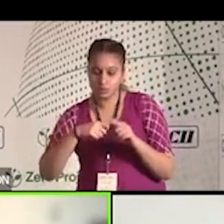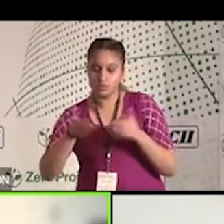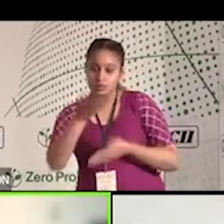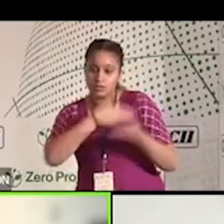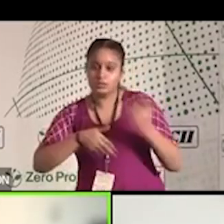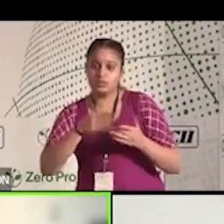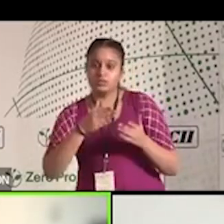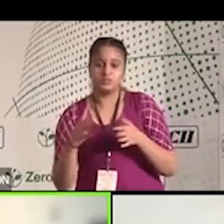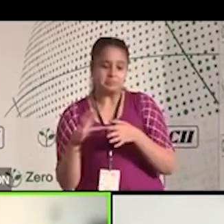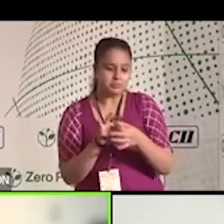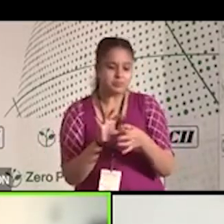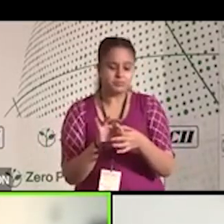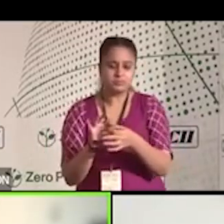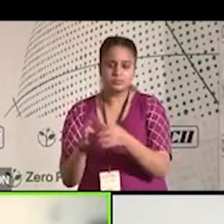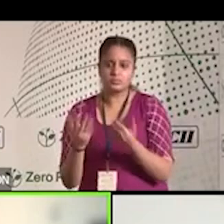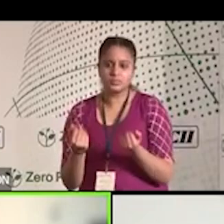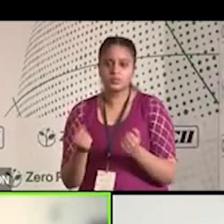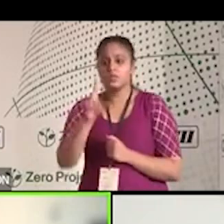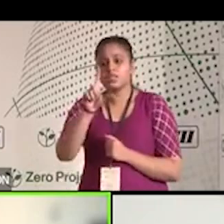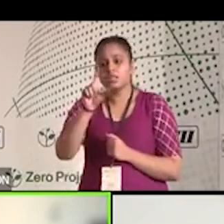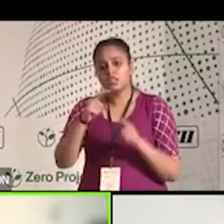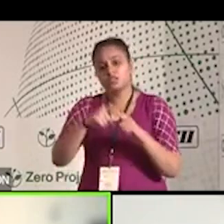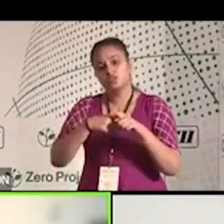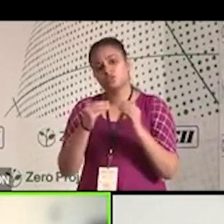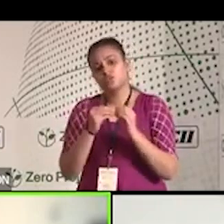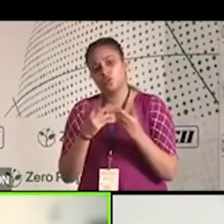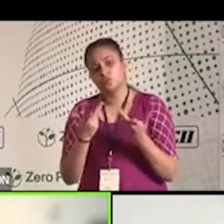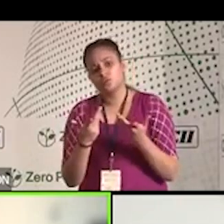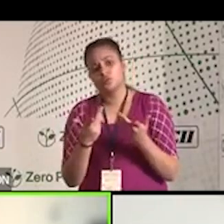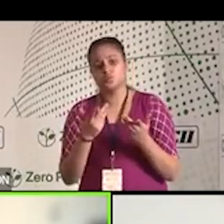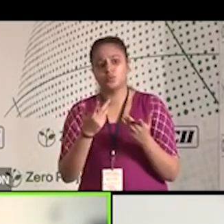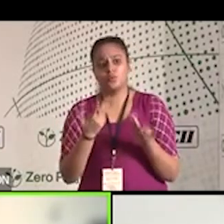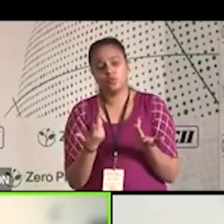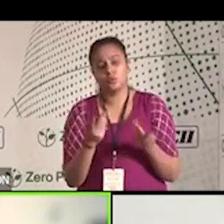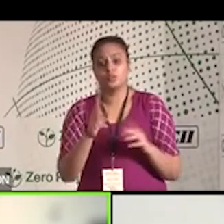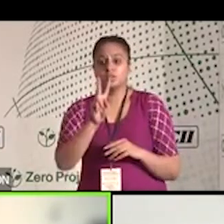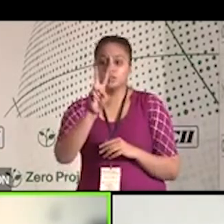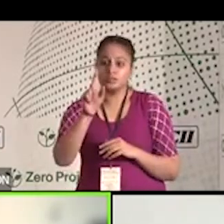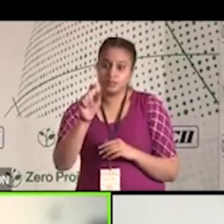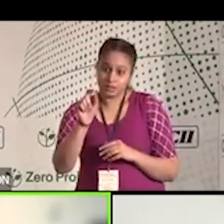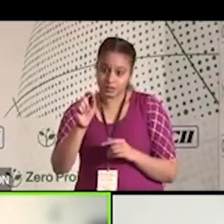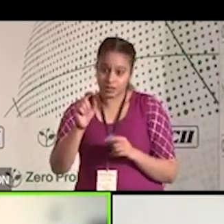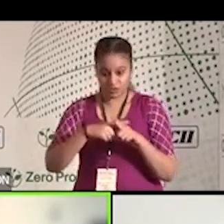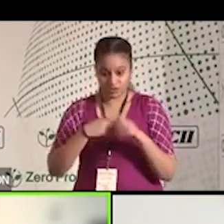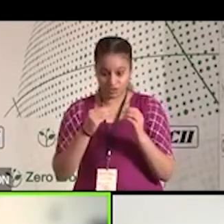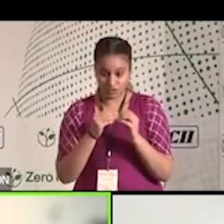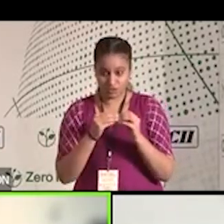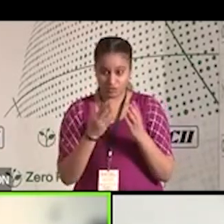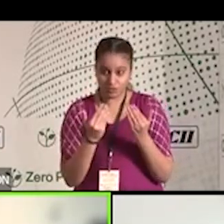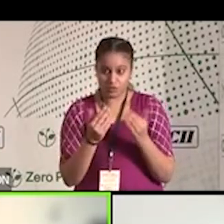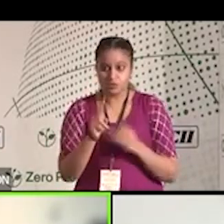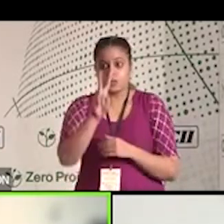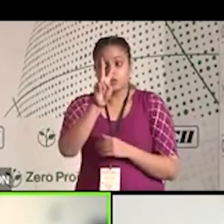like for ten jobs or for ten vacancies, we actually connect to 20 to 25 people